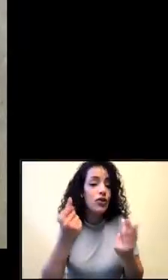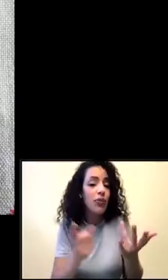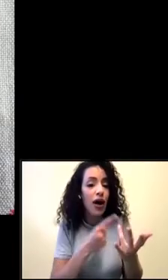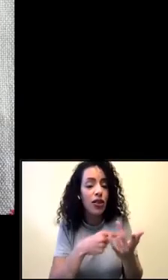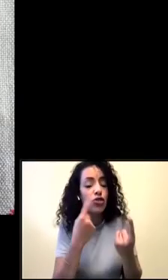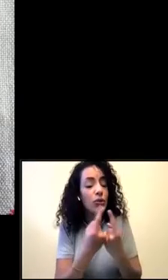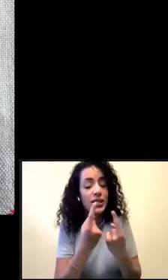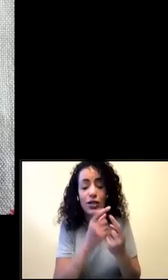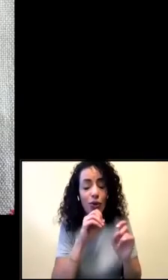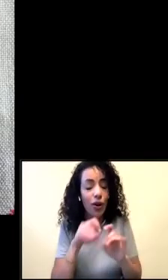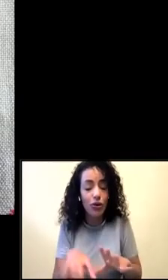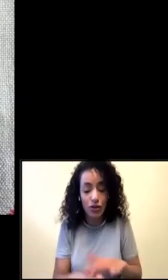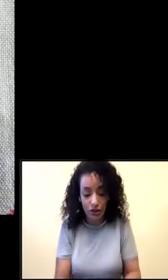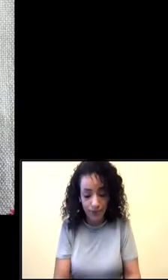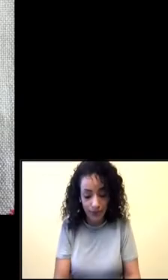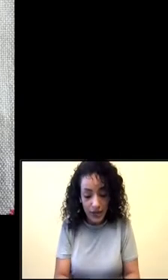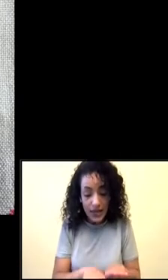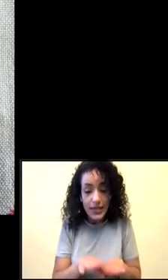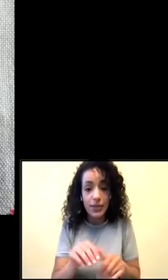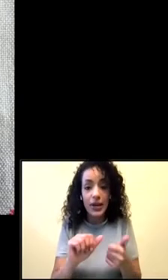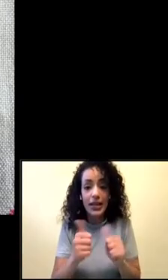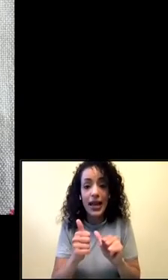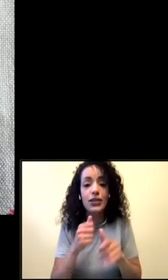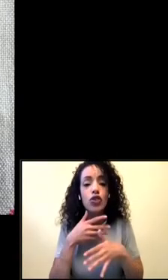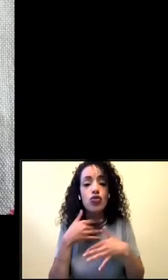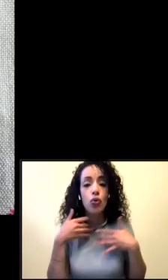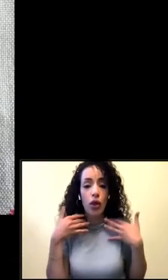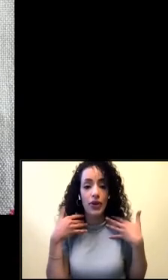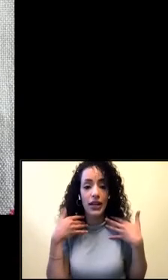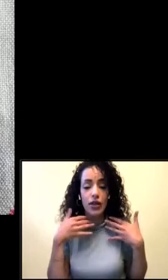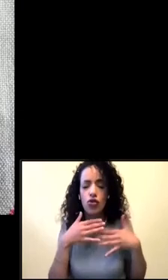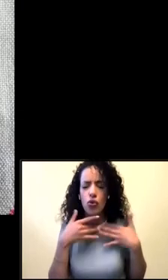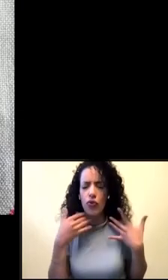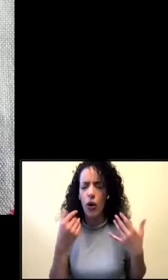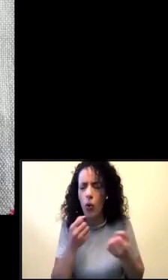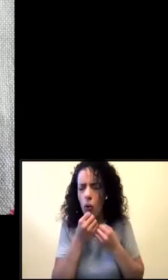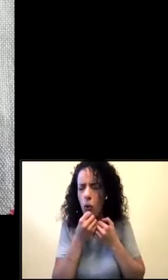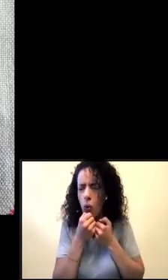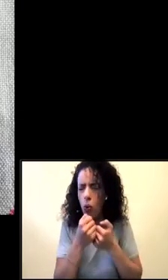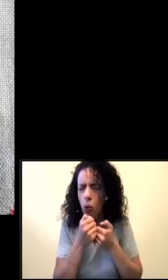Similarly the next slide, jewellery. Jewellery was very precious so either